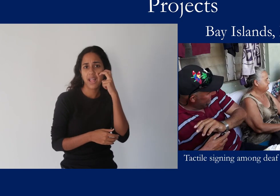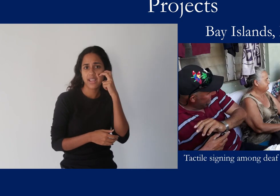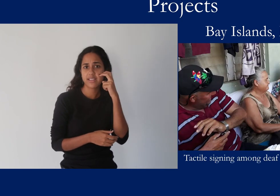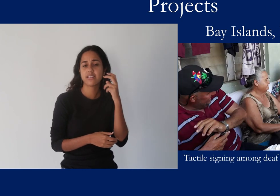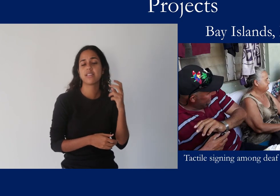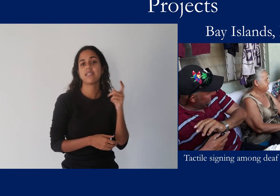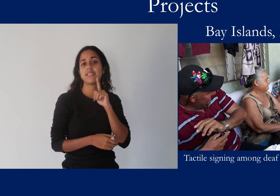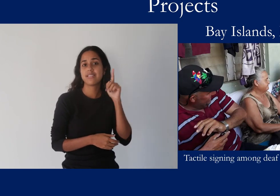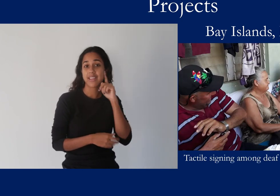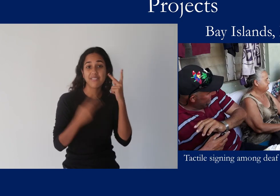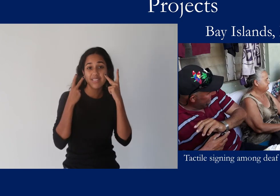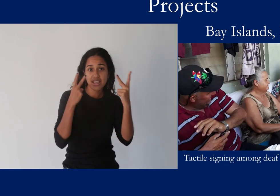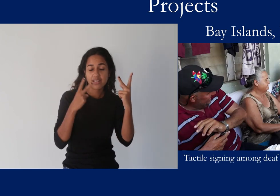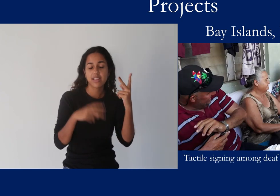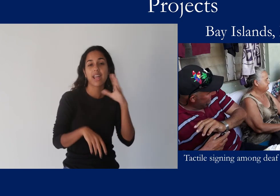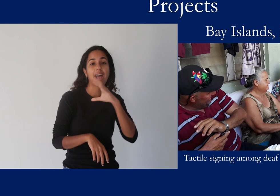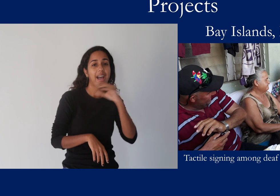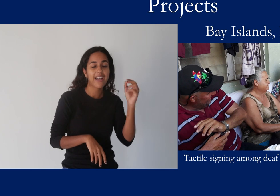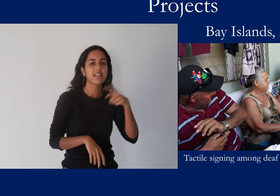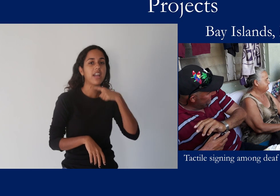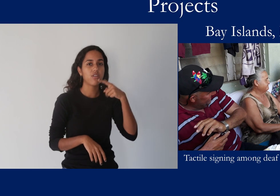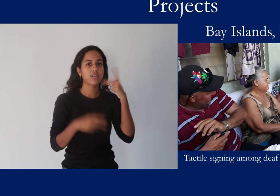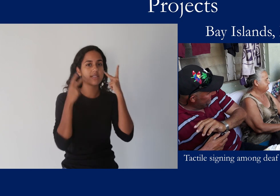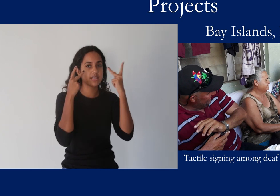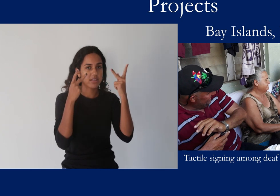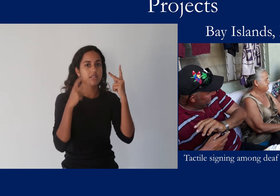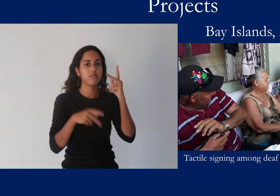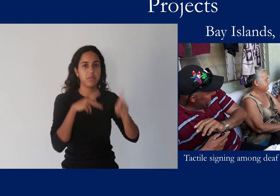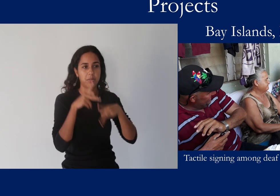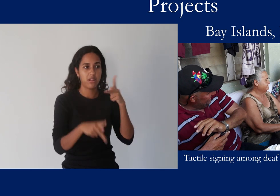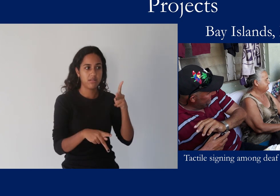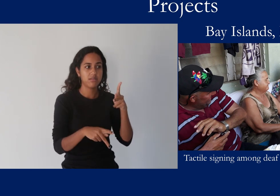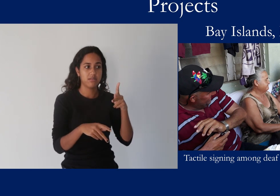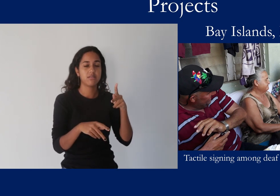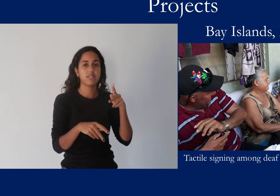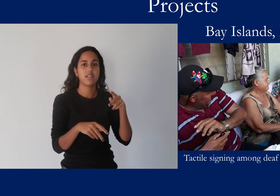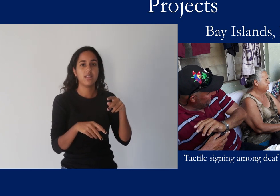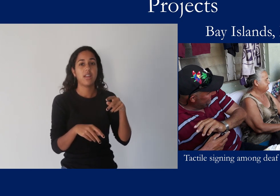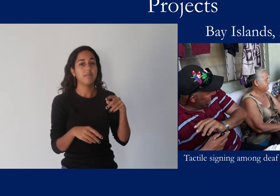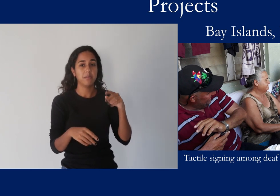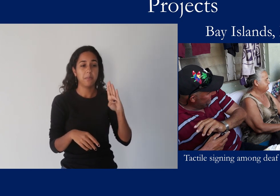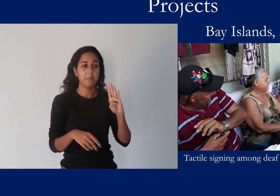is comprised of deaf-blind deaf-sighted and hearing-sighted people. Bay Islands Sign